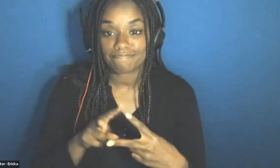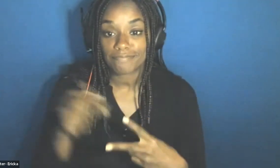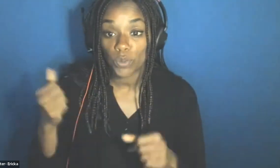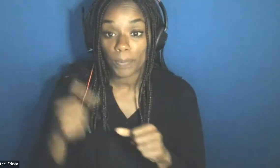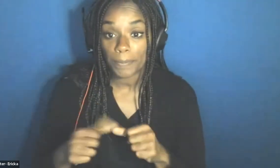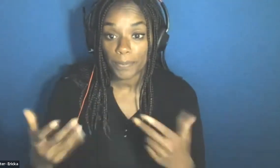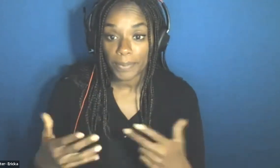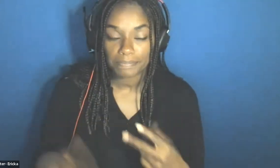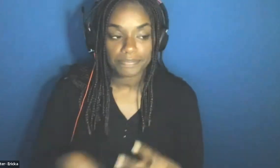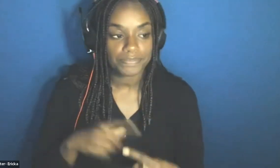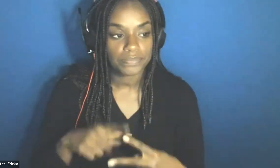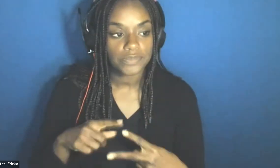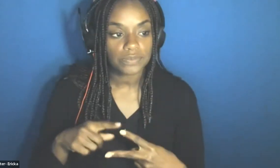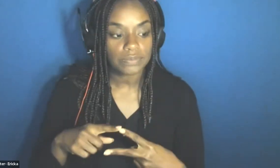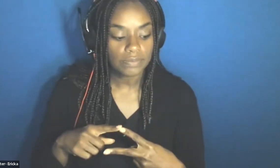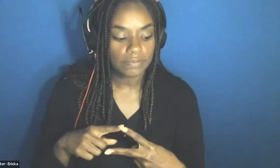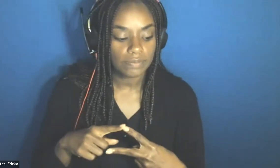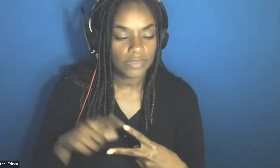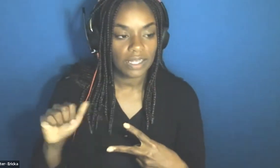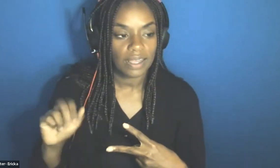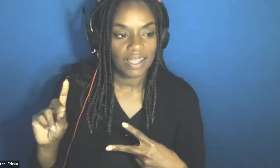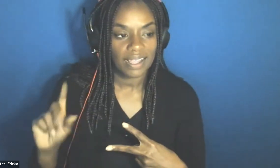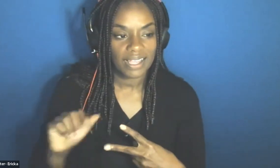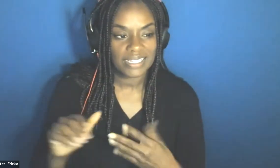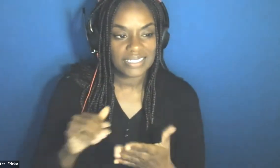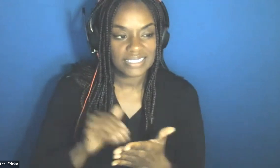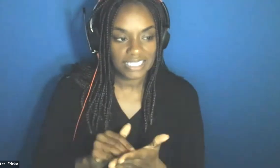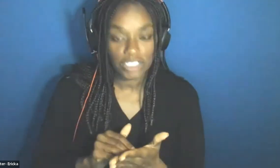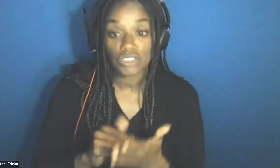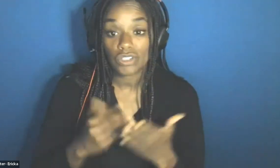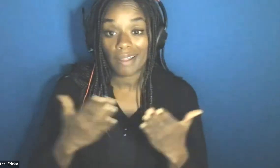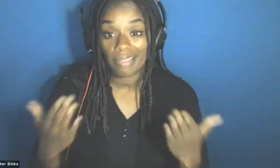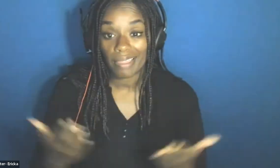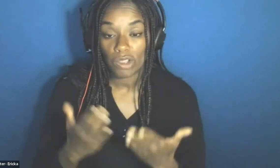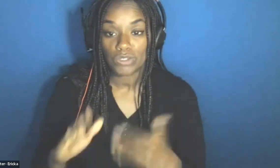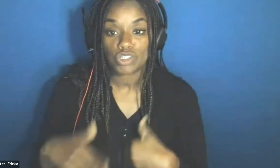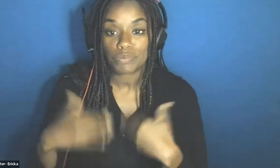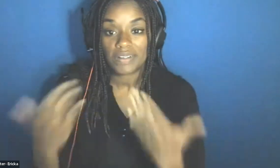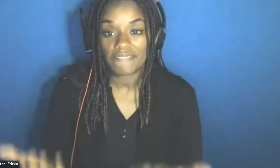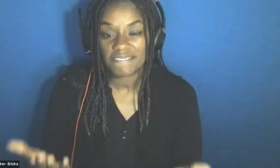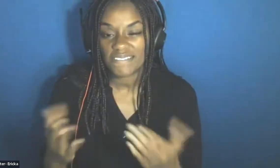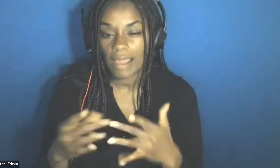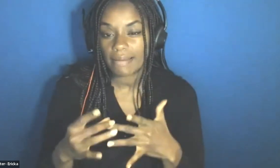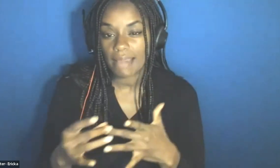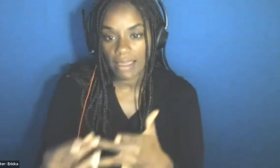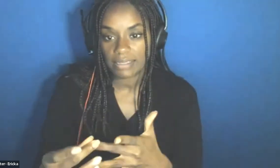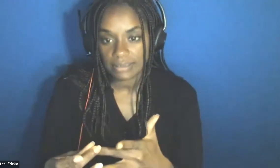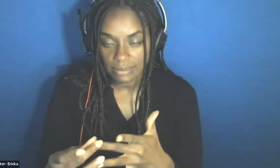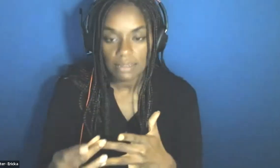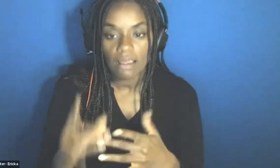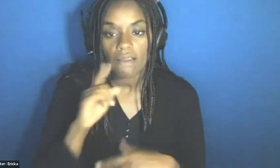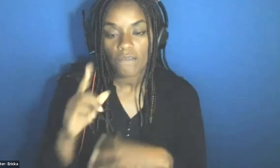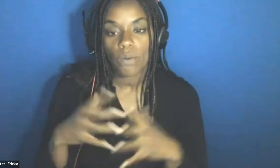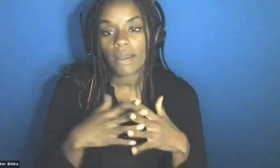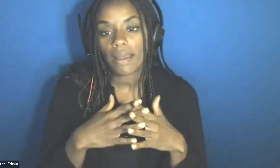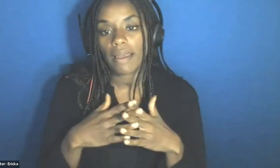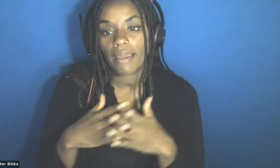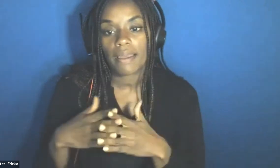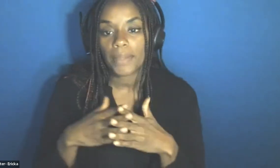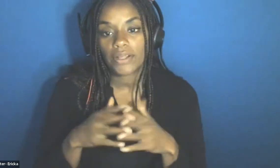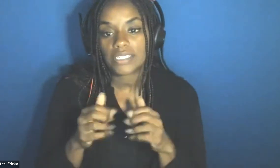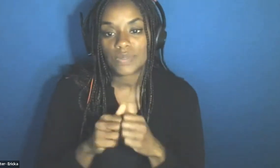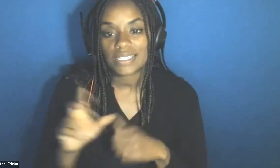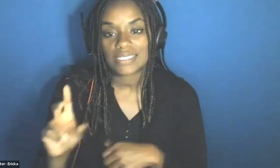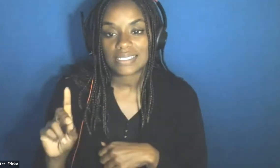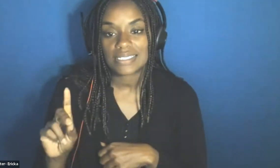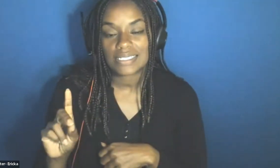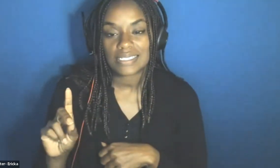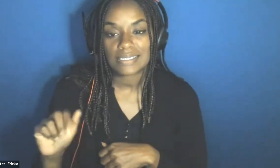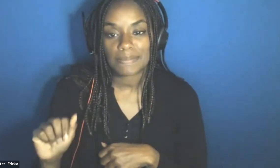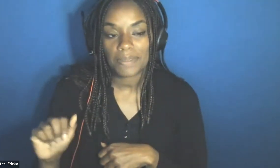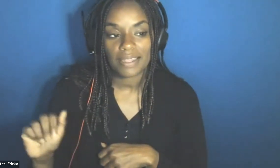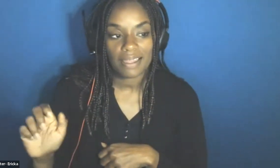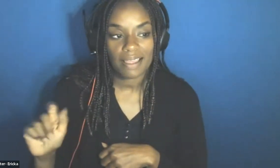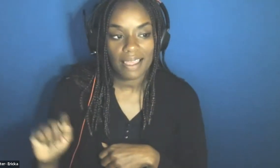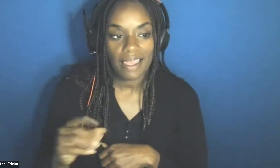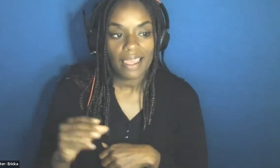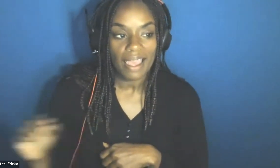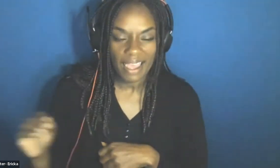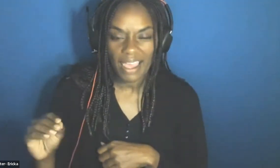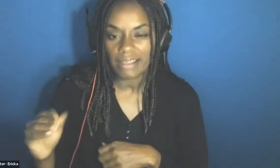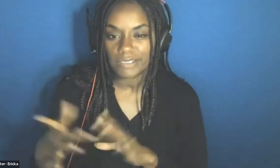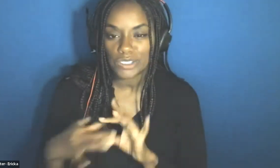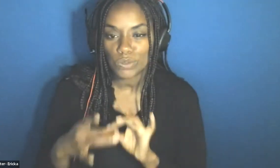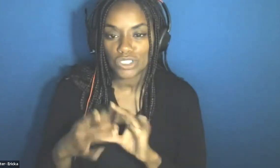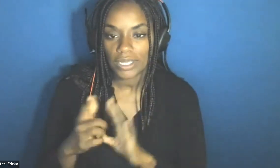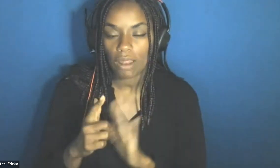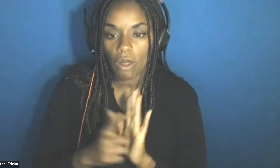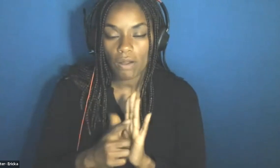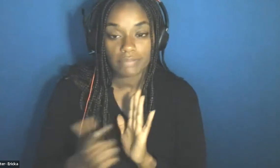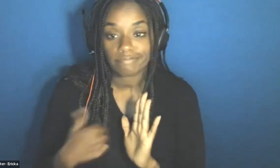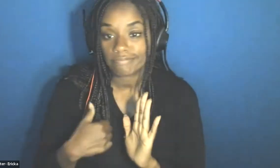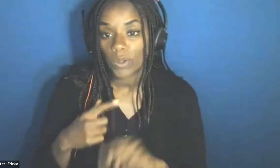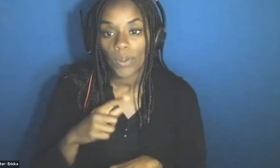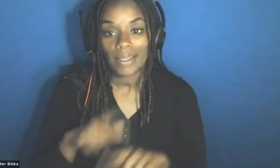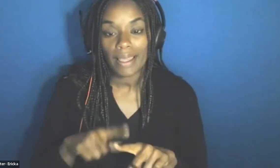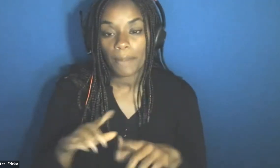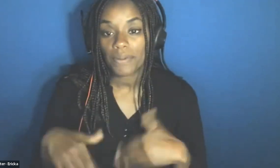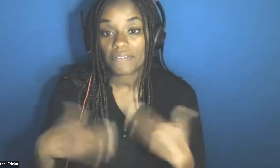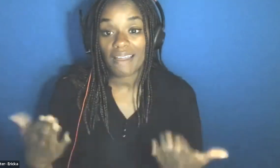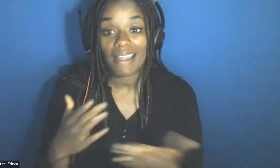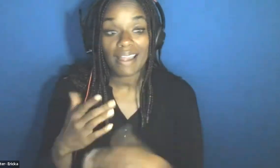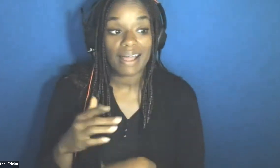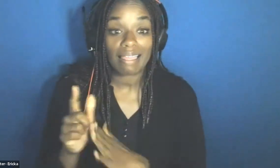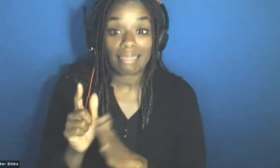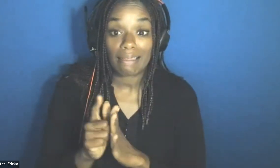Quick disclaimer: Southeast ADA Center and the other centers are funded by -- within the ACL administration for community living, department of health and human services.